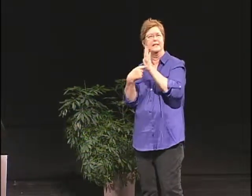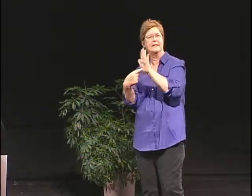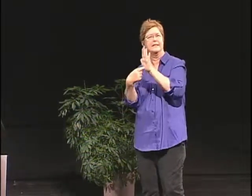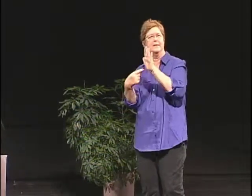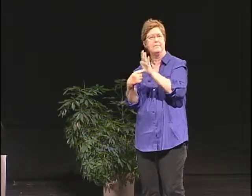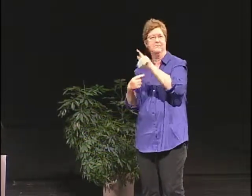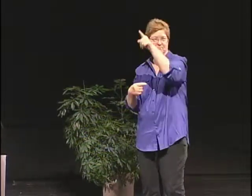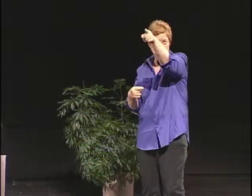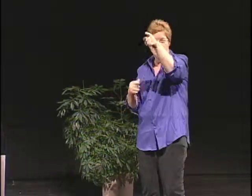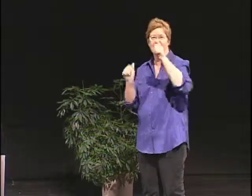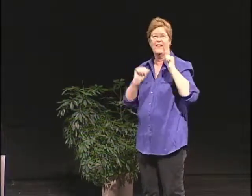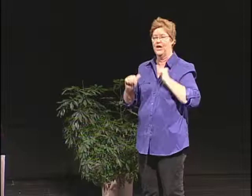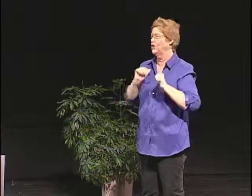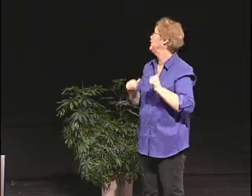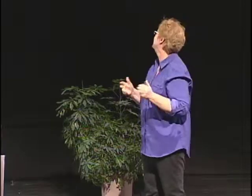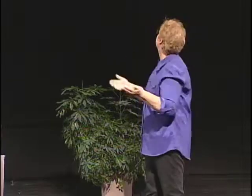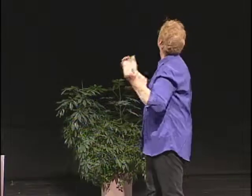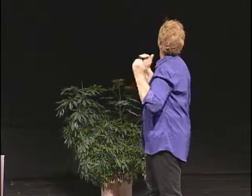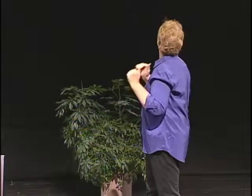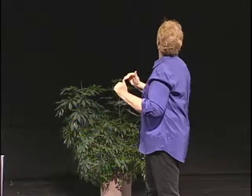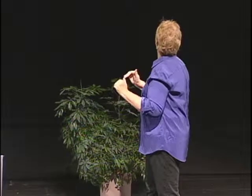And we want to continue working on the exhibit.